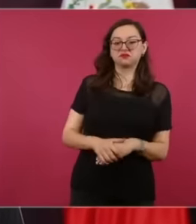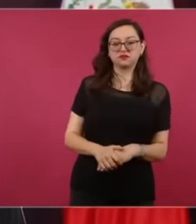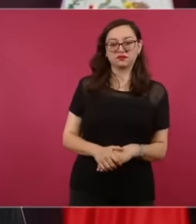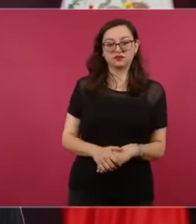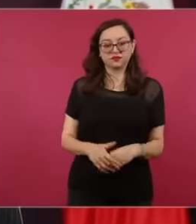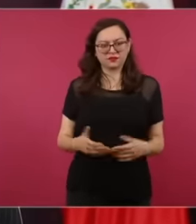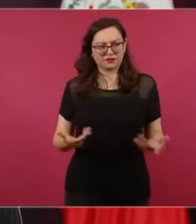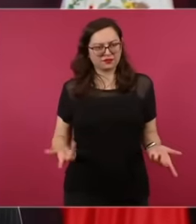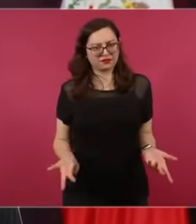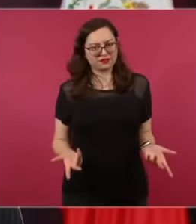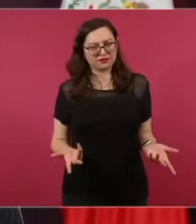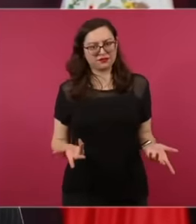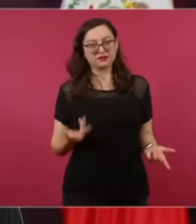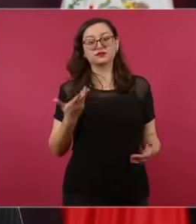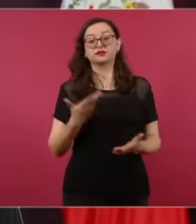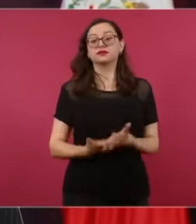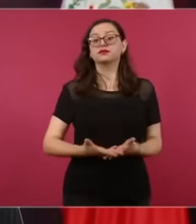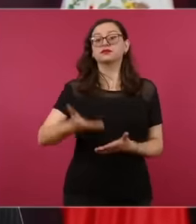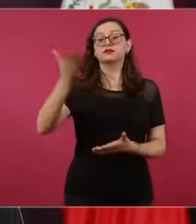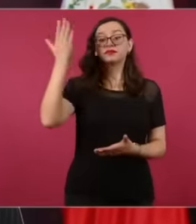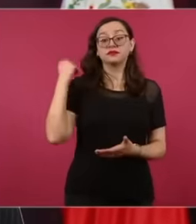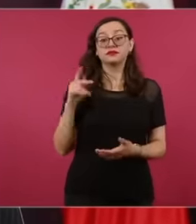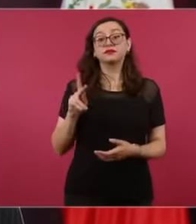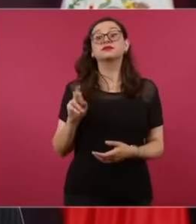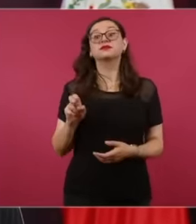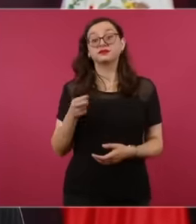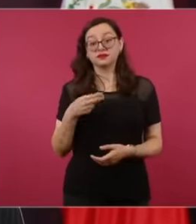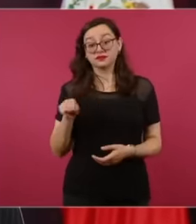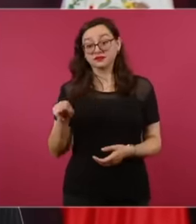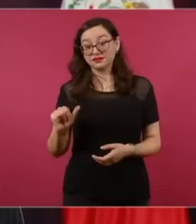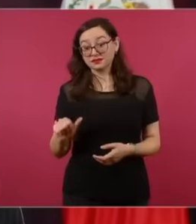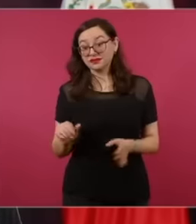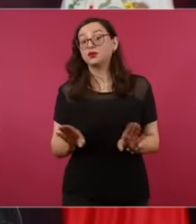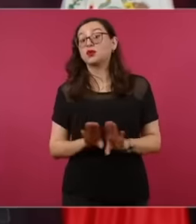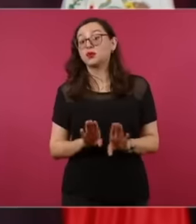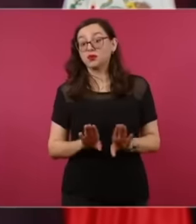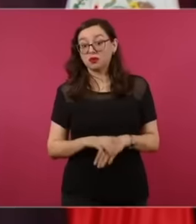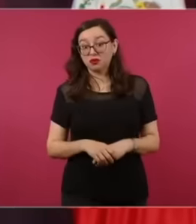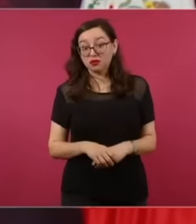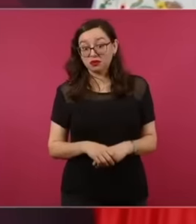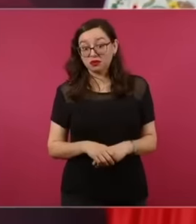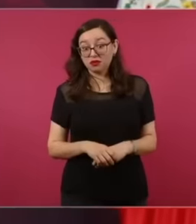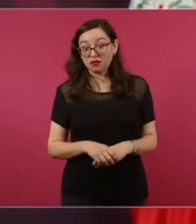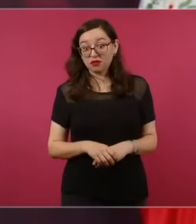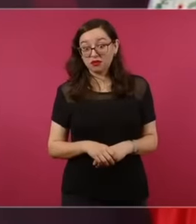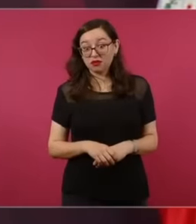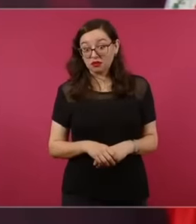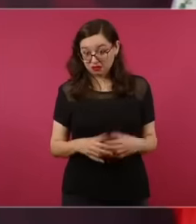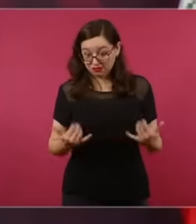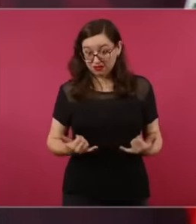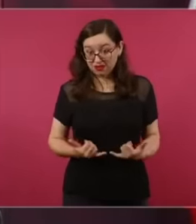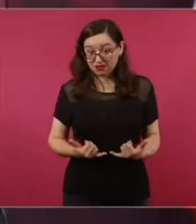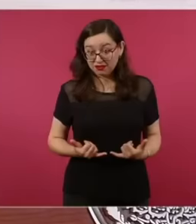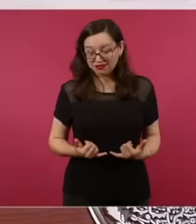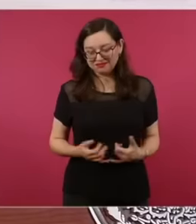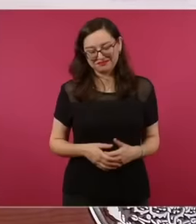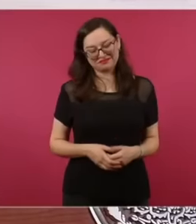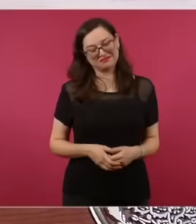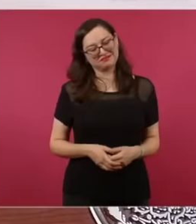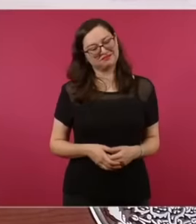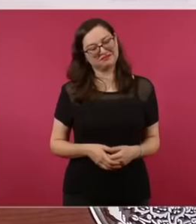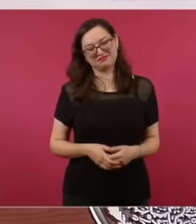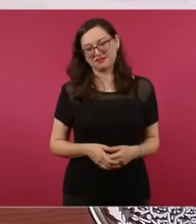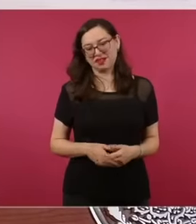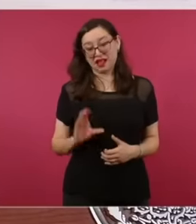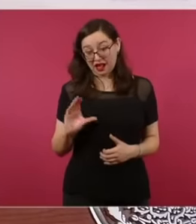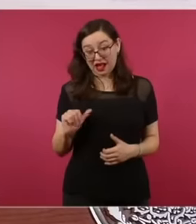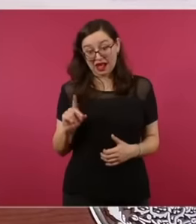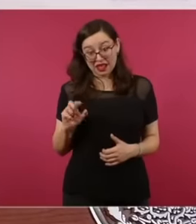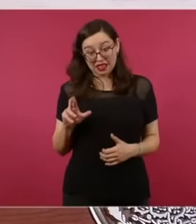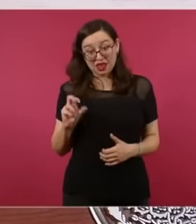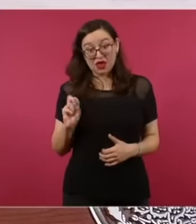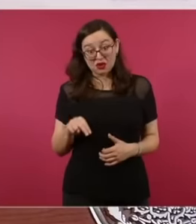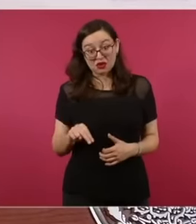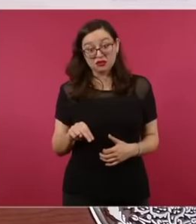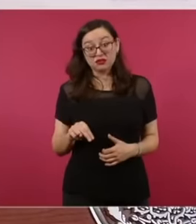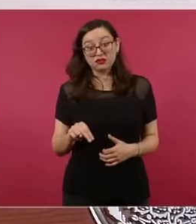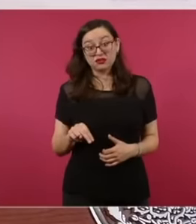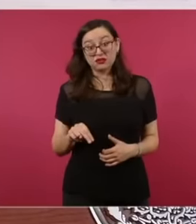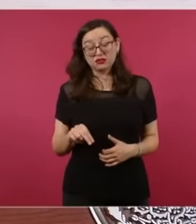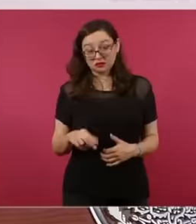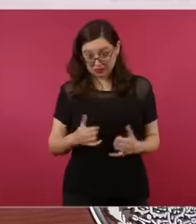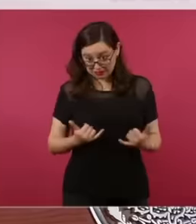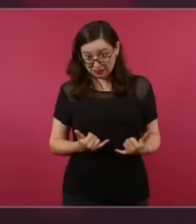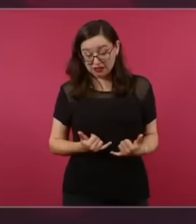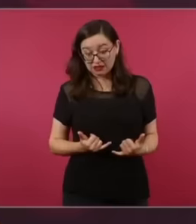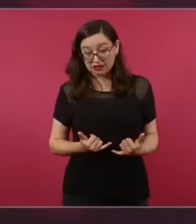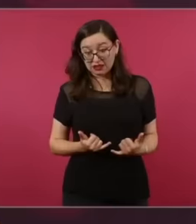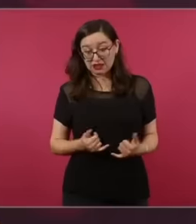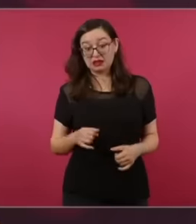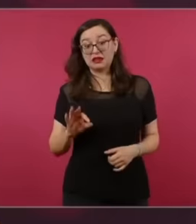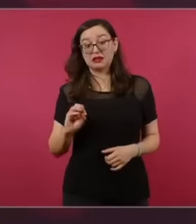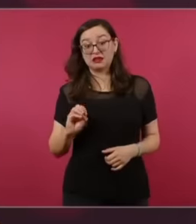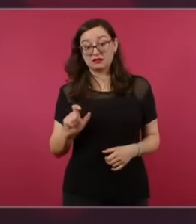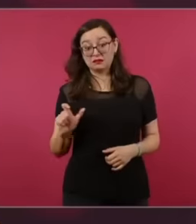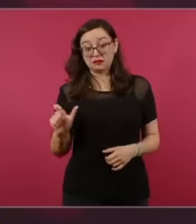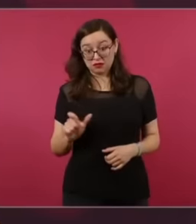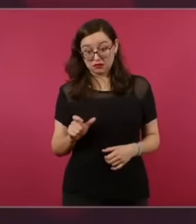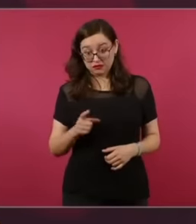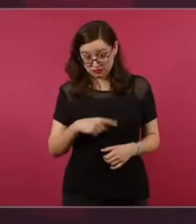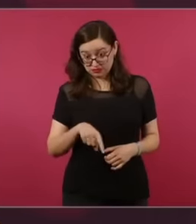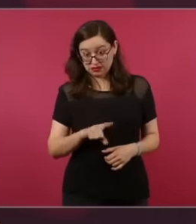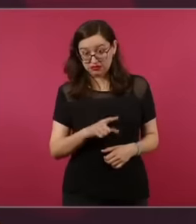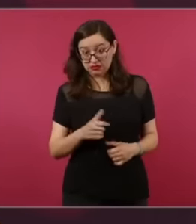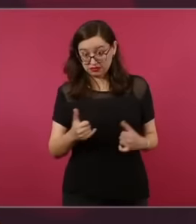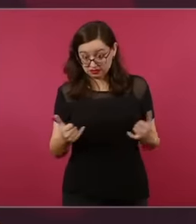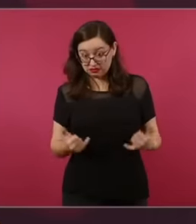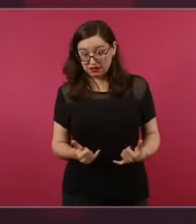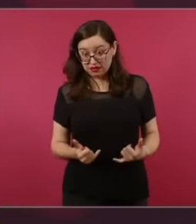Nieto, they acted like this with Felipe Calderón, they acted like this with Fox, they